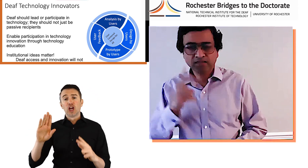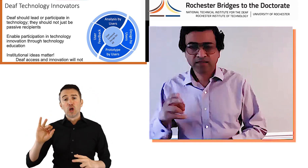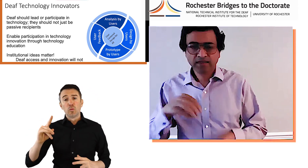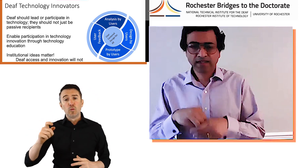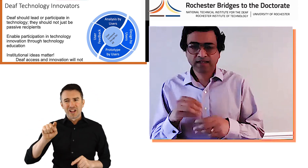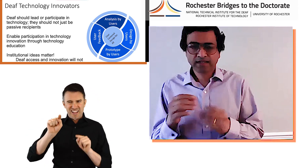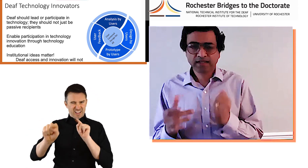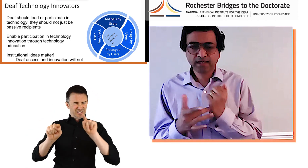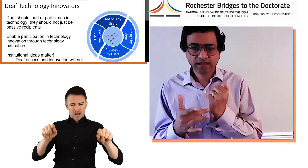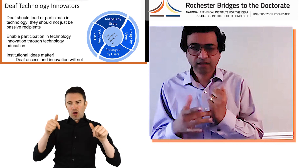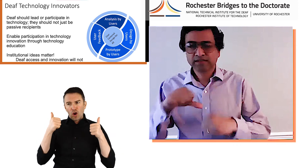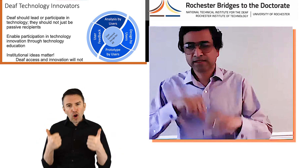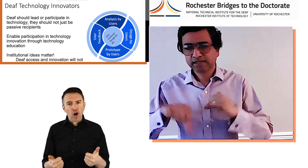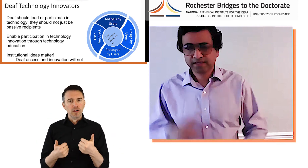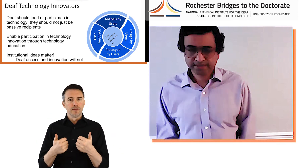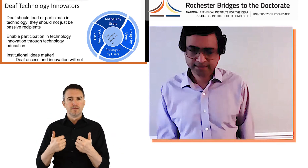in science and technology.